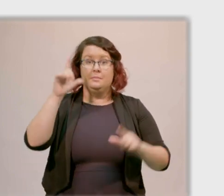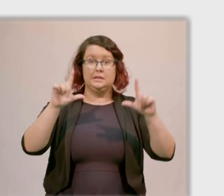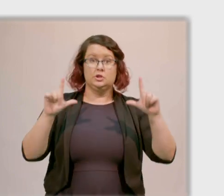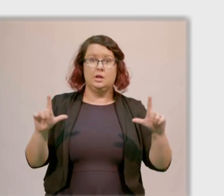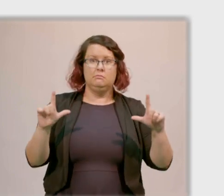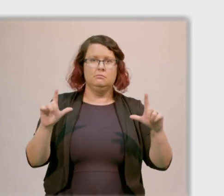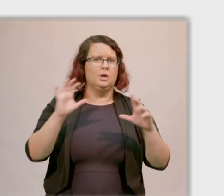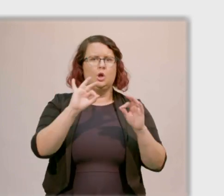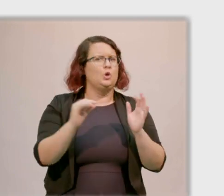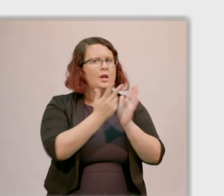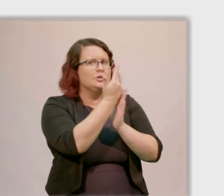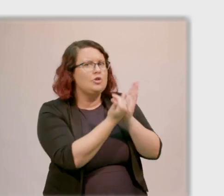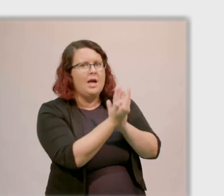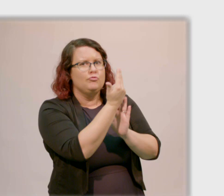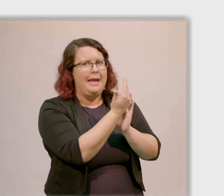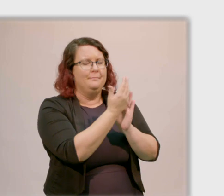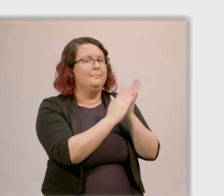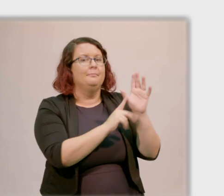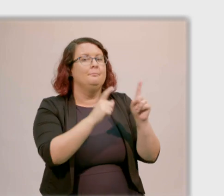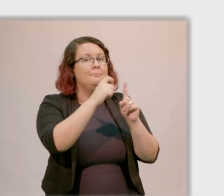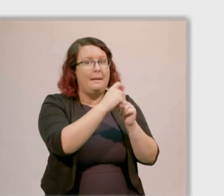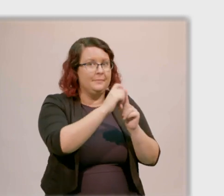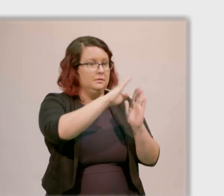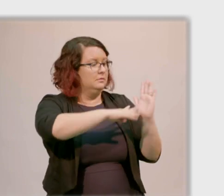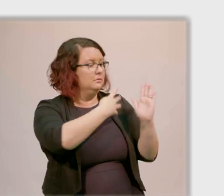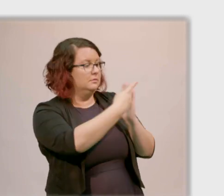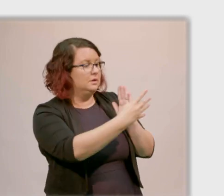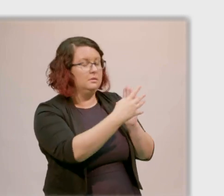It's not a diagram, map, table, or graph.